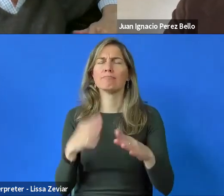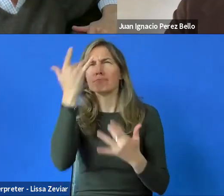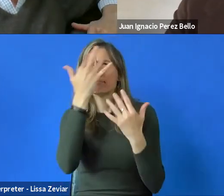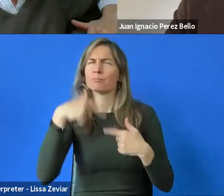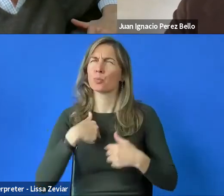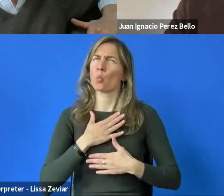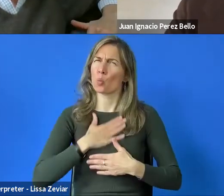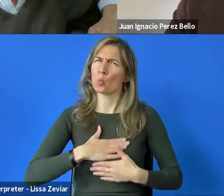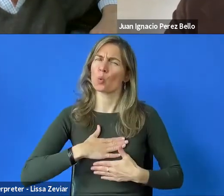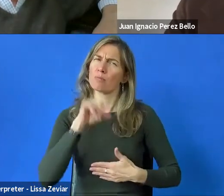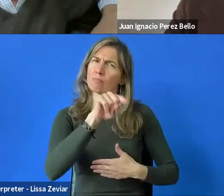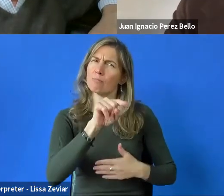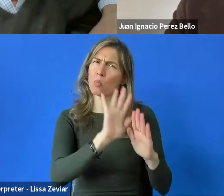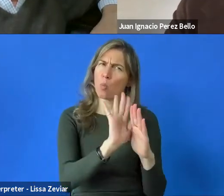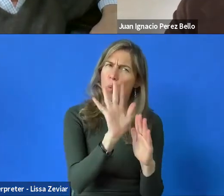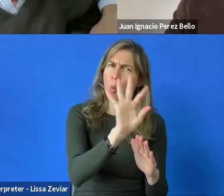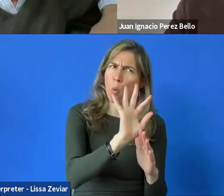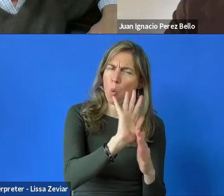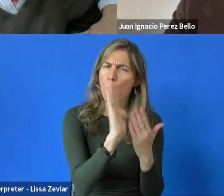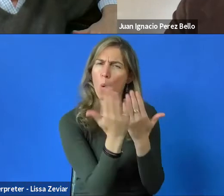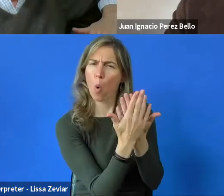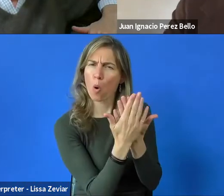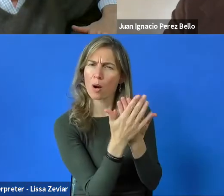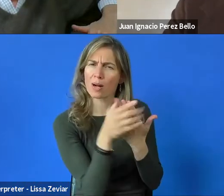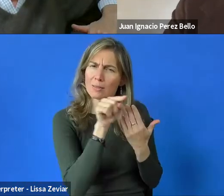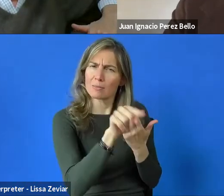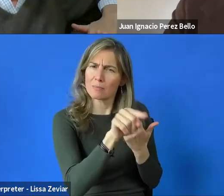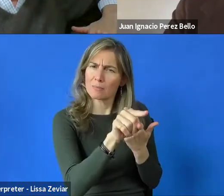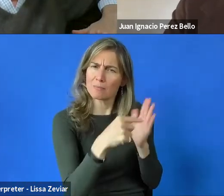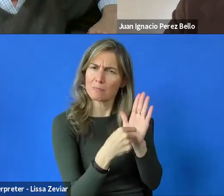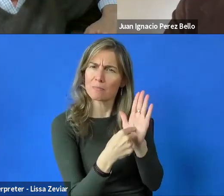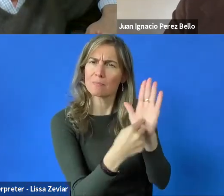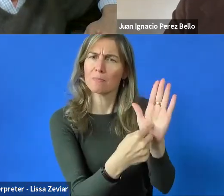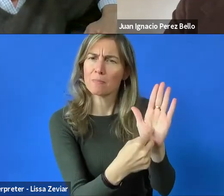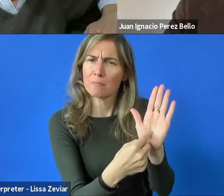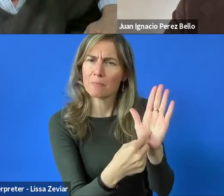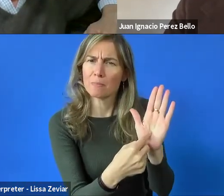and I would like to highlight this because it the most burdensome,